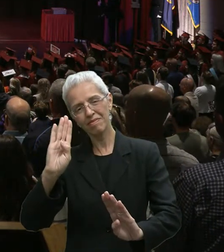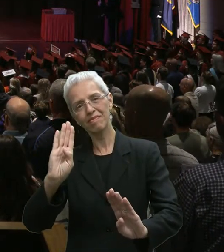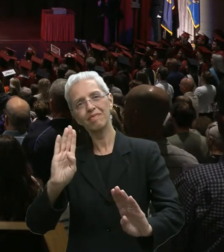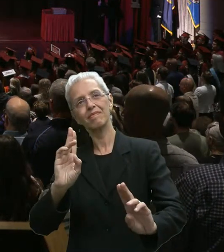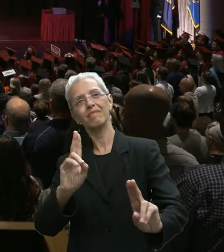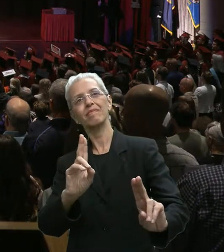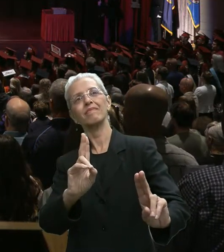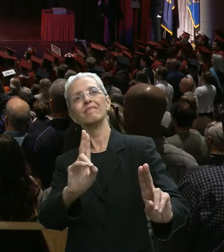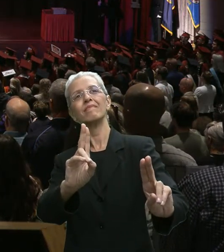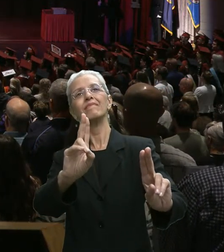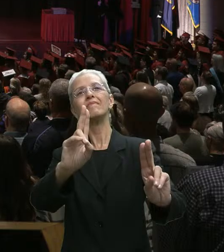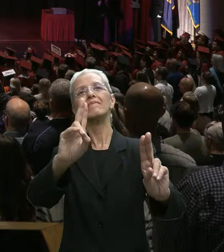No?